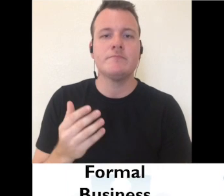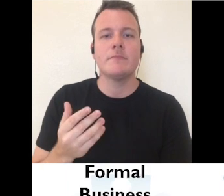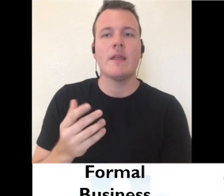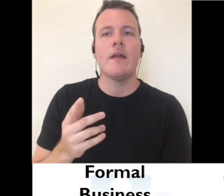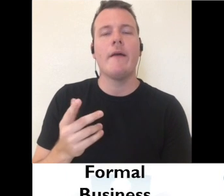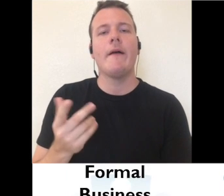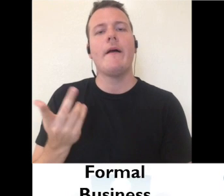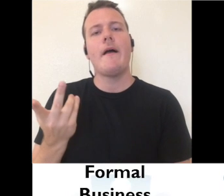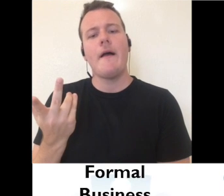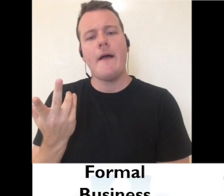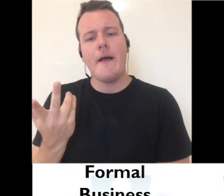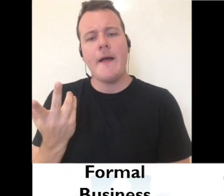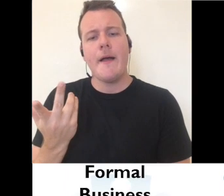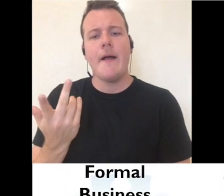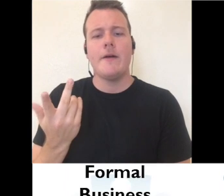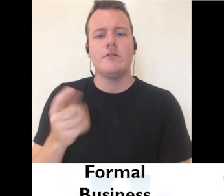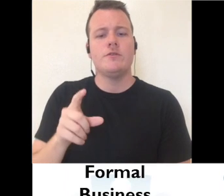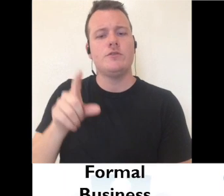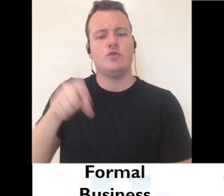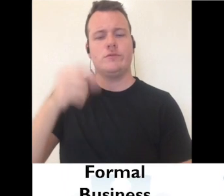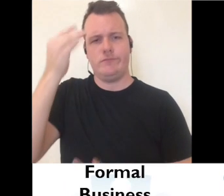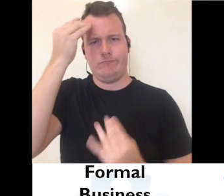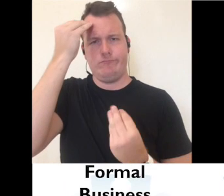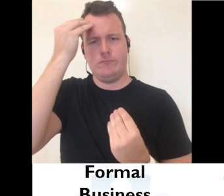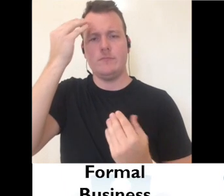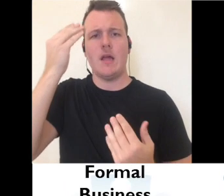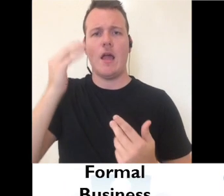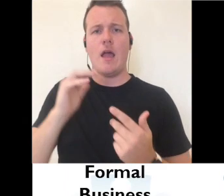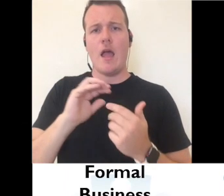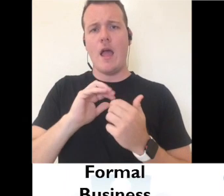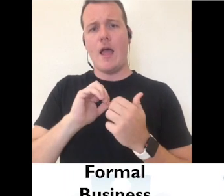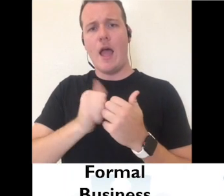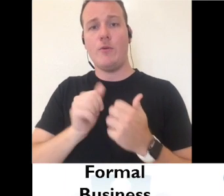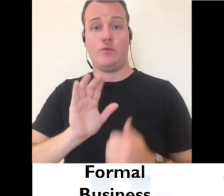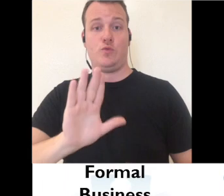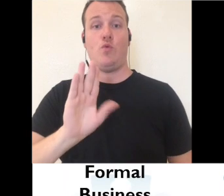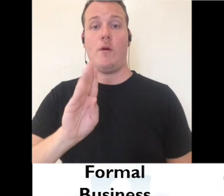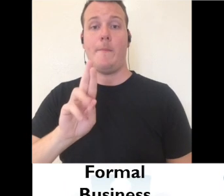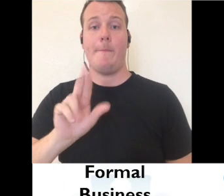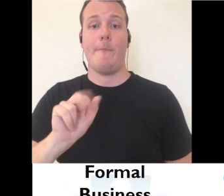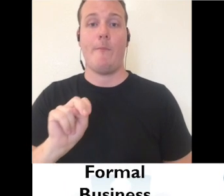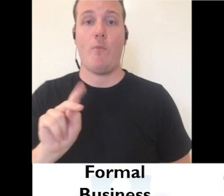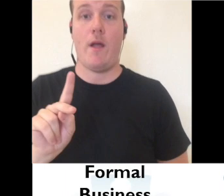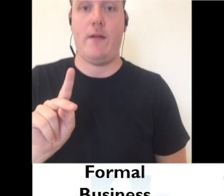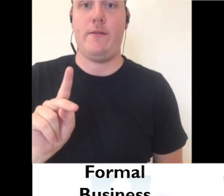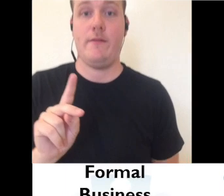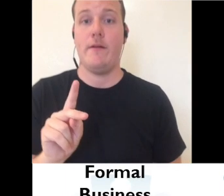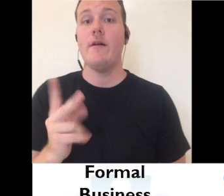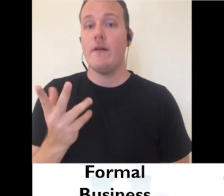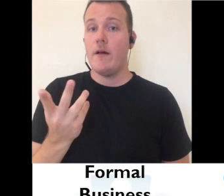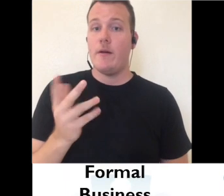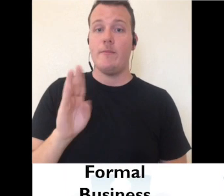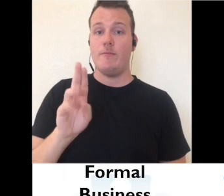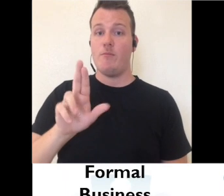you are branded also. You are branded now by something a lot of us work really